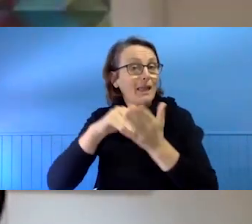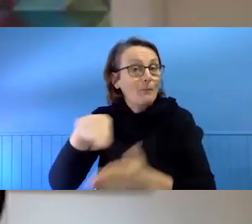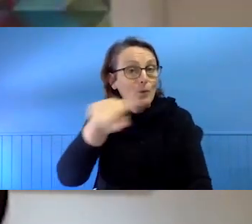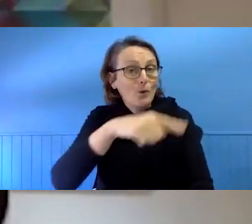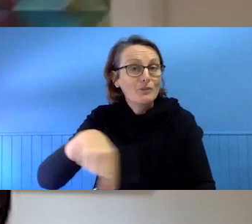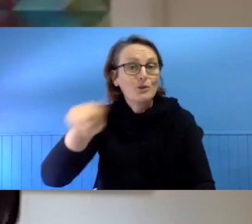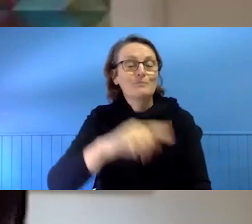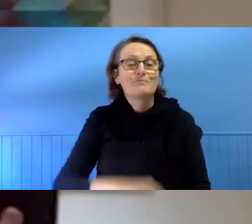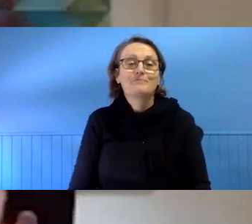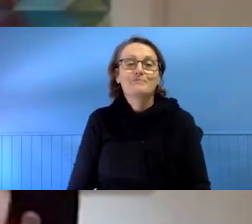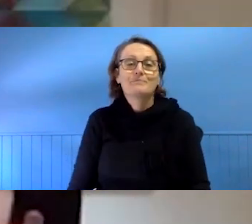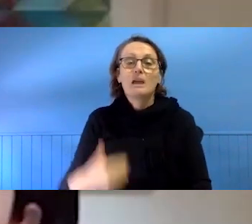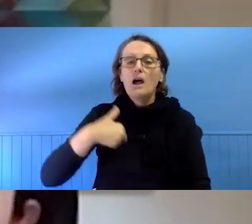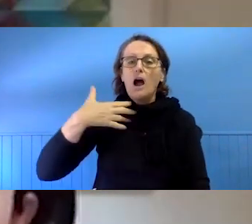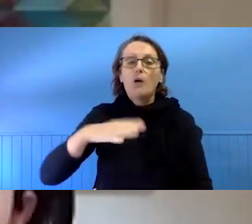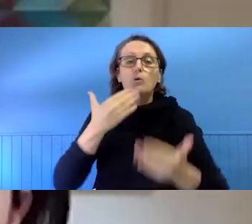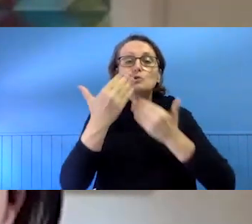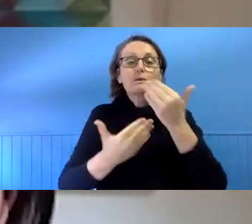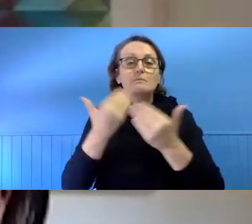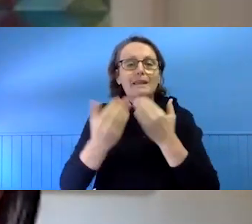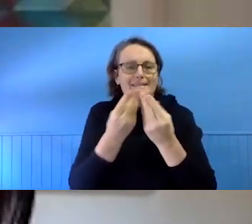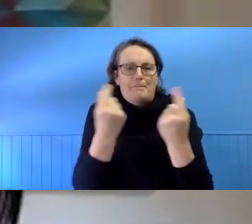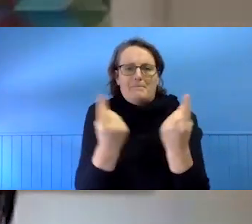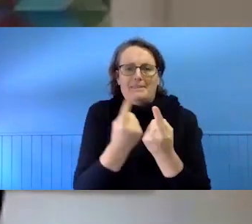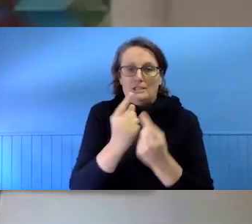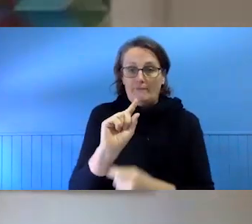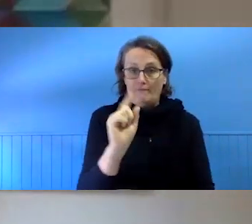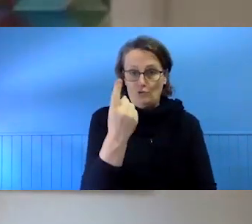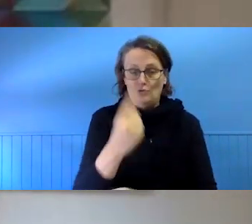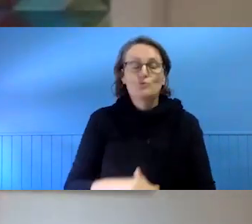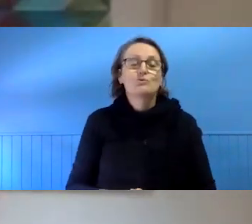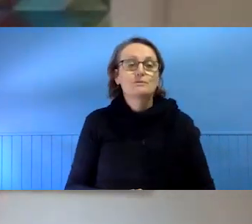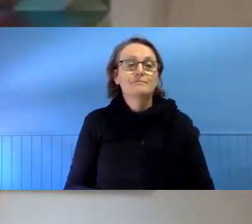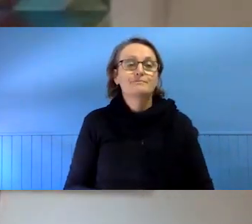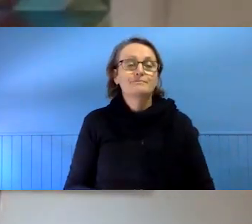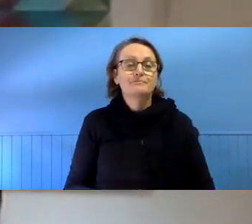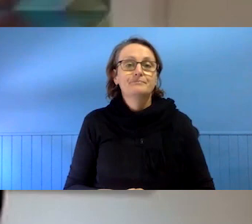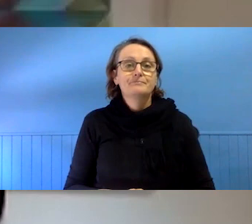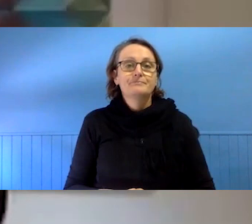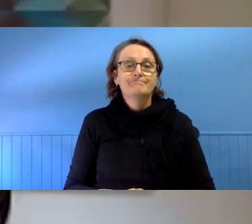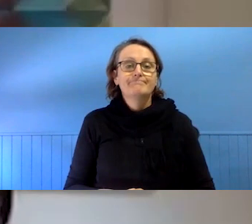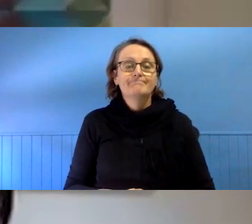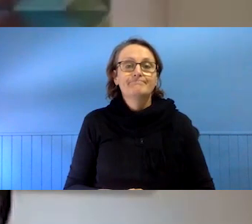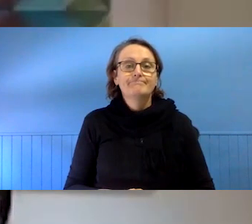Before I hand over to Ellie, I would like to go through some the features and house keeping. As always, live captions is available.